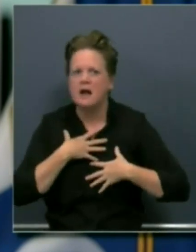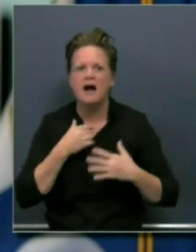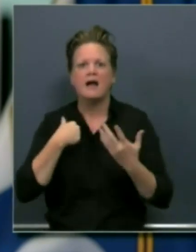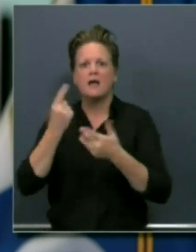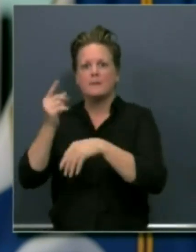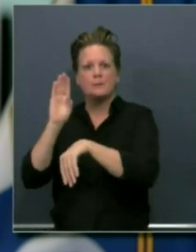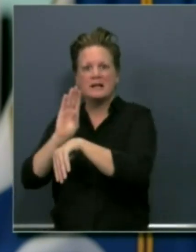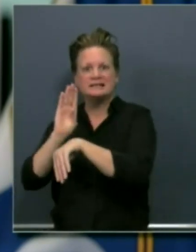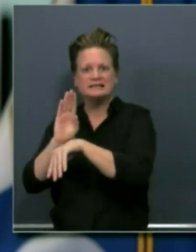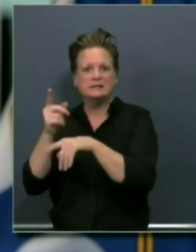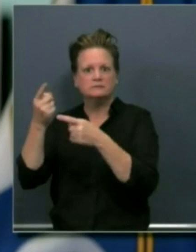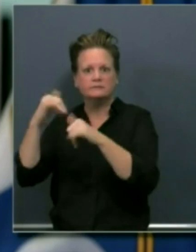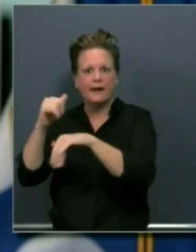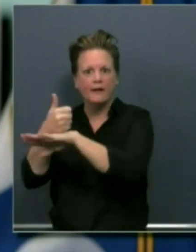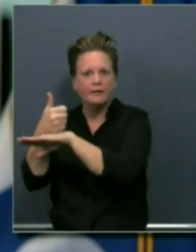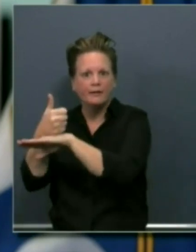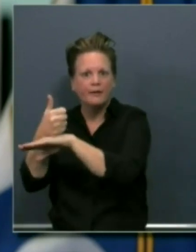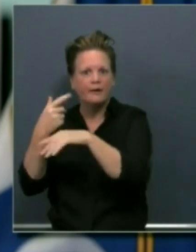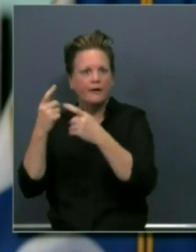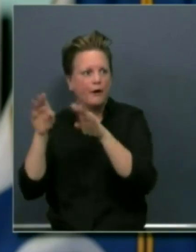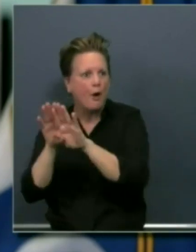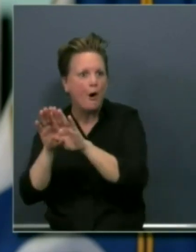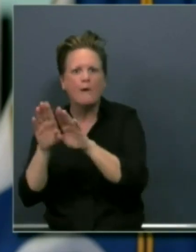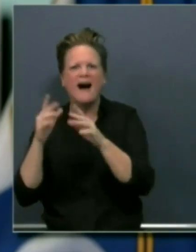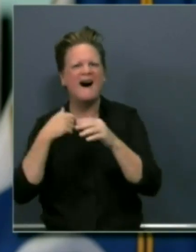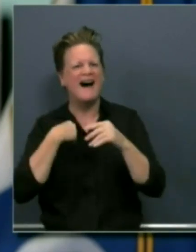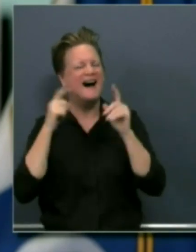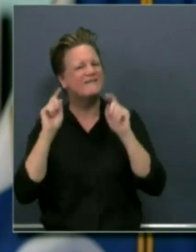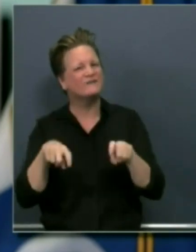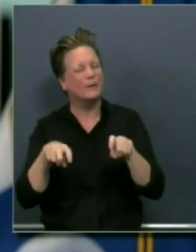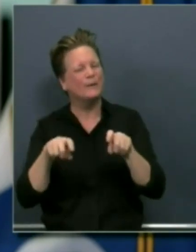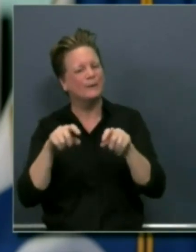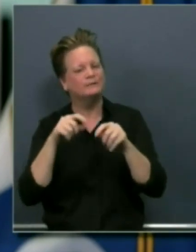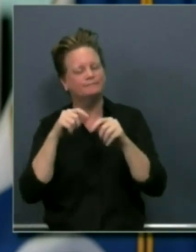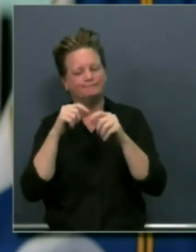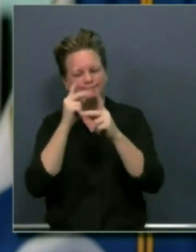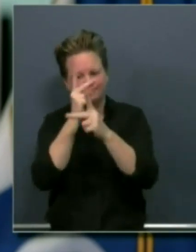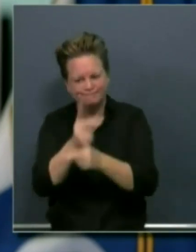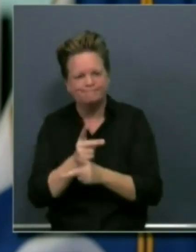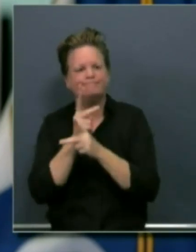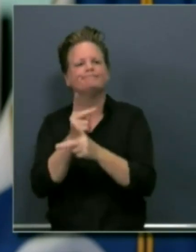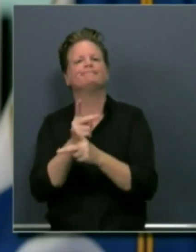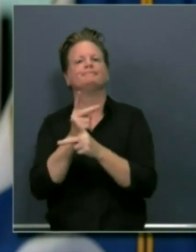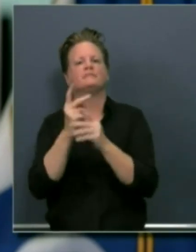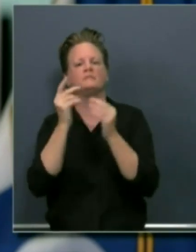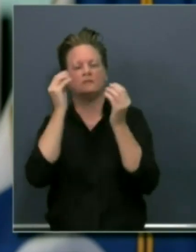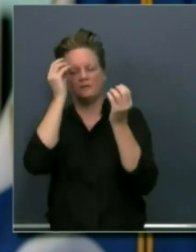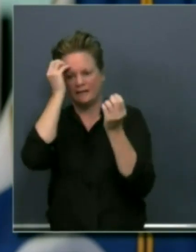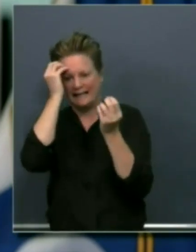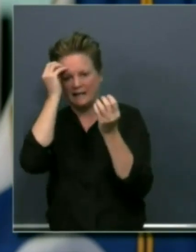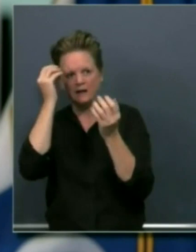BUSINESSES ARE SO EAGER TO GET BACK TO WORK. BUT IT IS ABSOLUTELY INCUMBENT UPON ALL